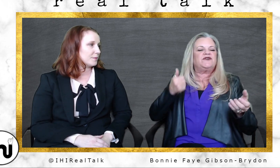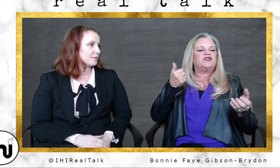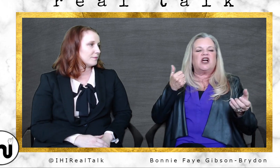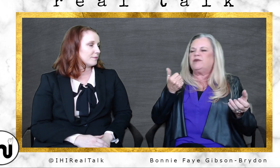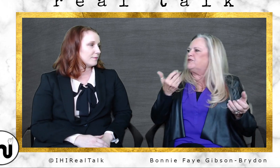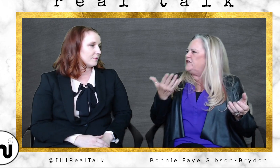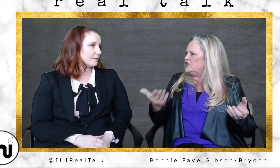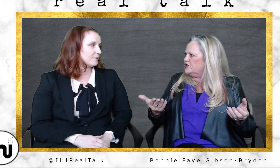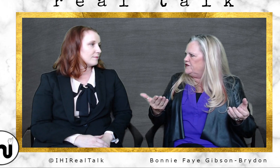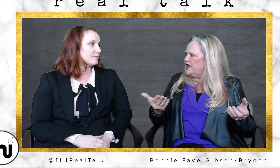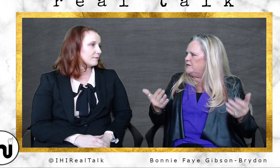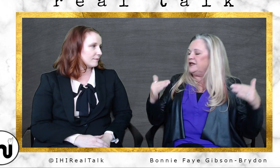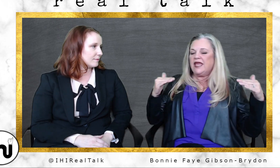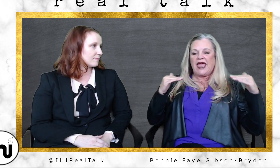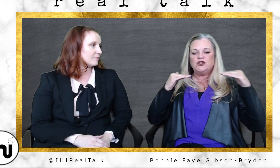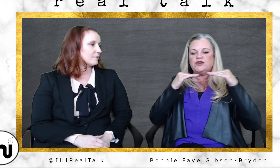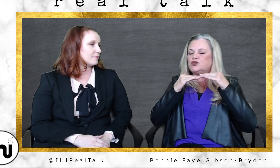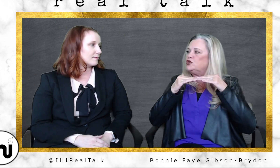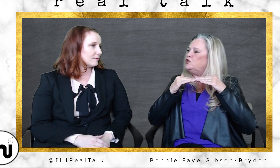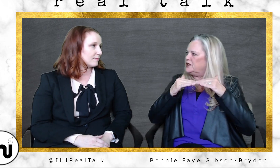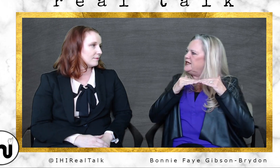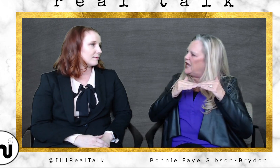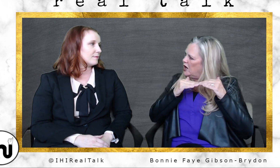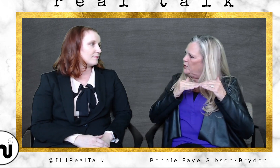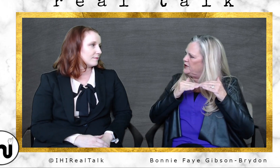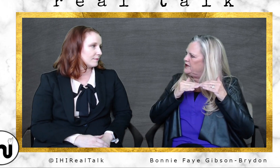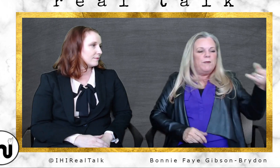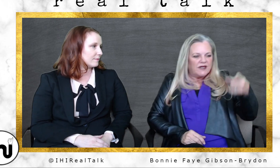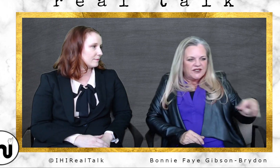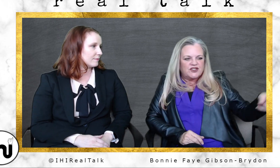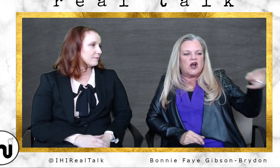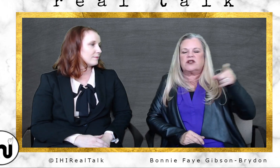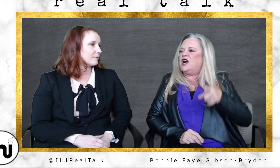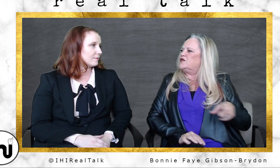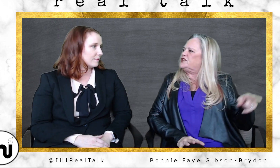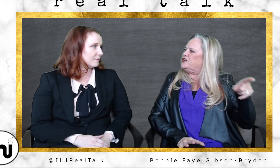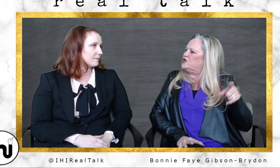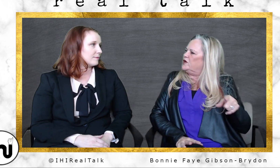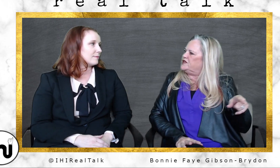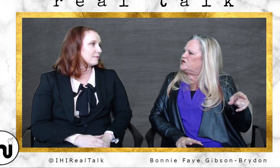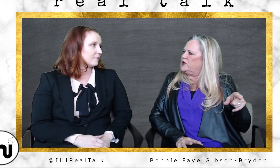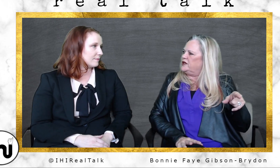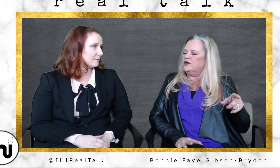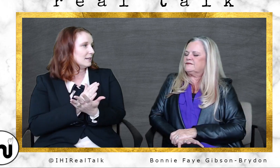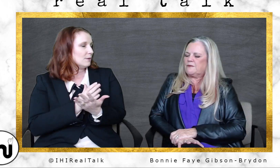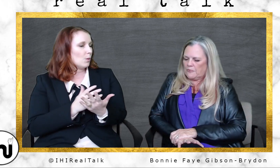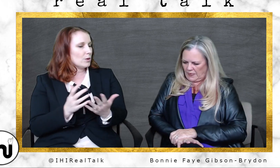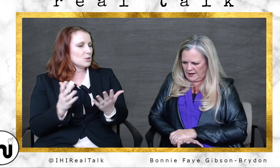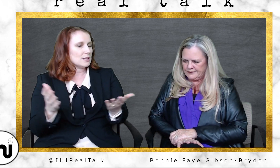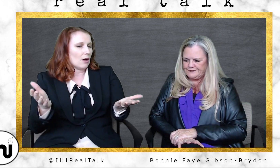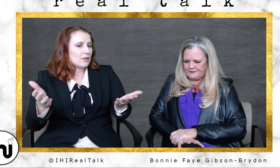to talk about Professional Development, and do the two really help? But let's start a conversation with this wheel. Desirée: What would you tell these